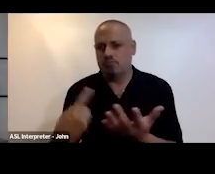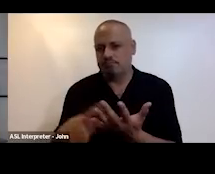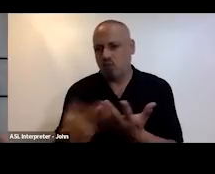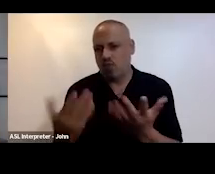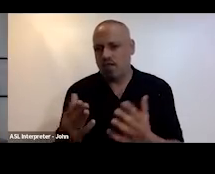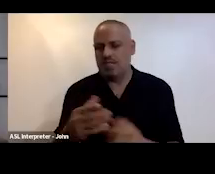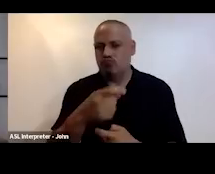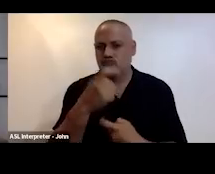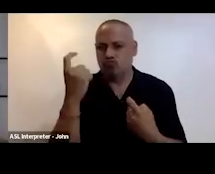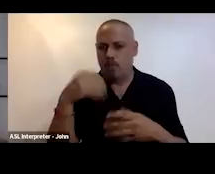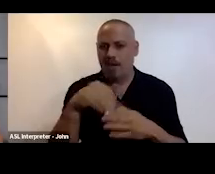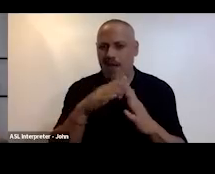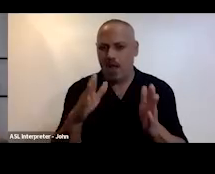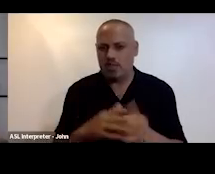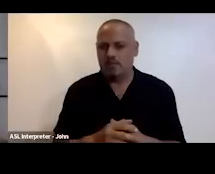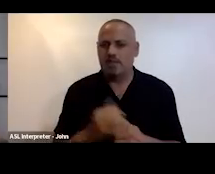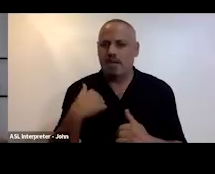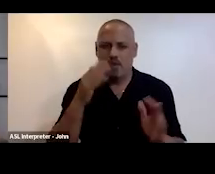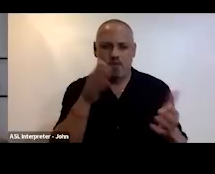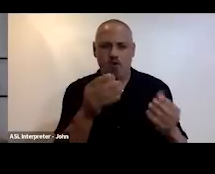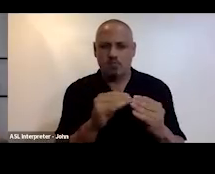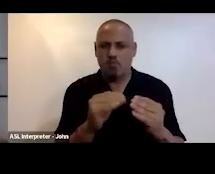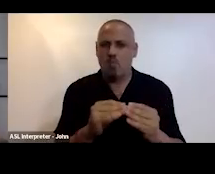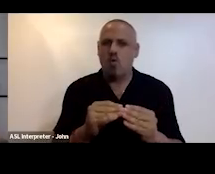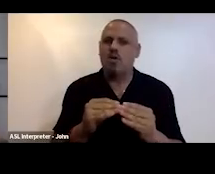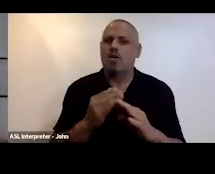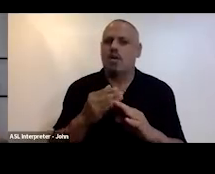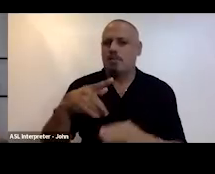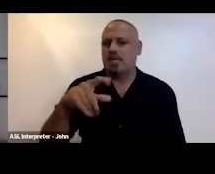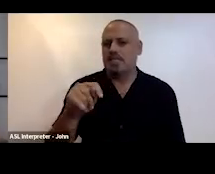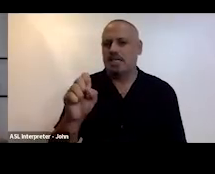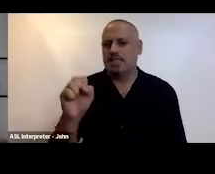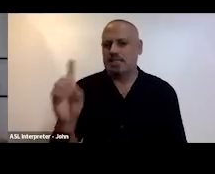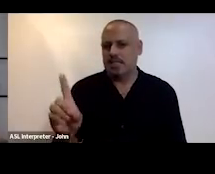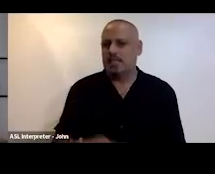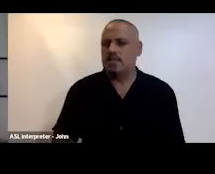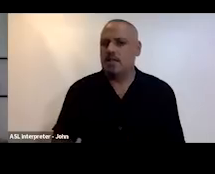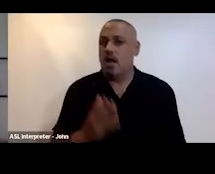trauma in housing, and I'm going to focus a little bit on post traumatic stress disorder. A lot of folks that we work with